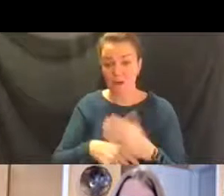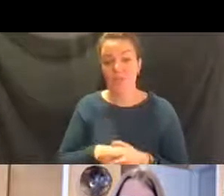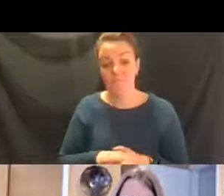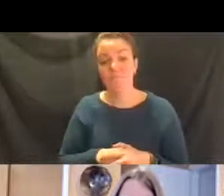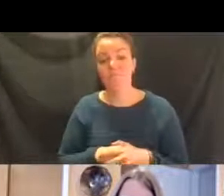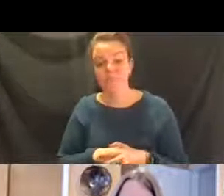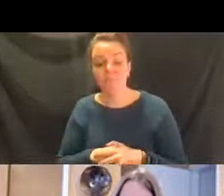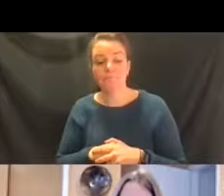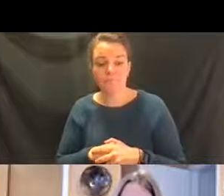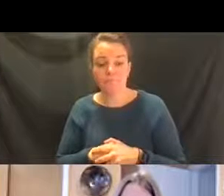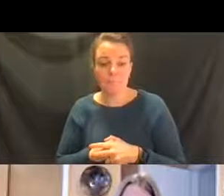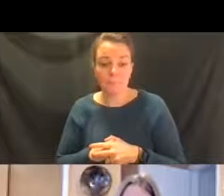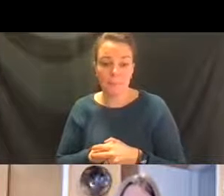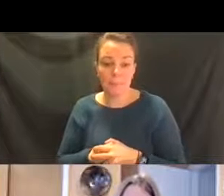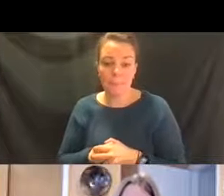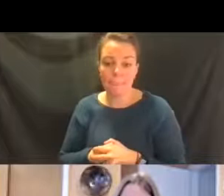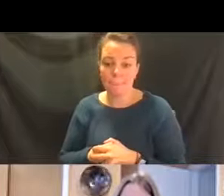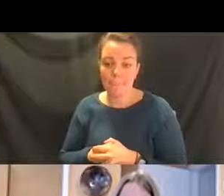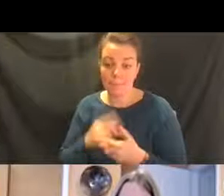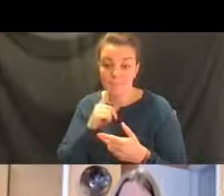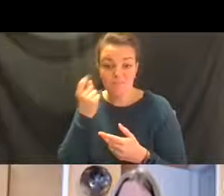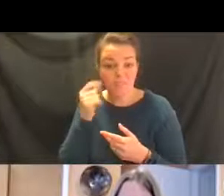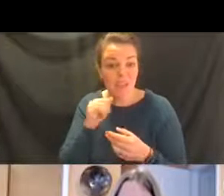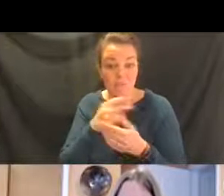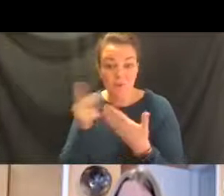to the community for free additionally.